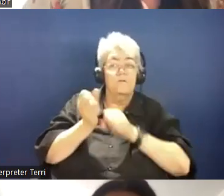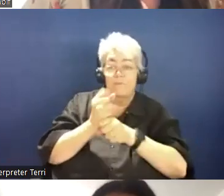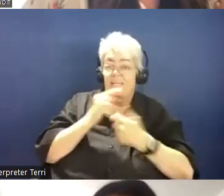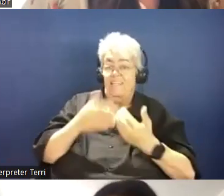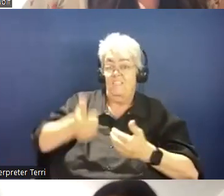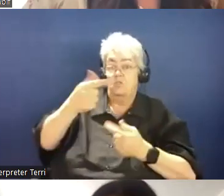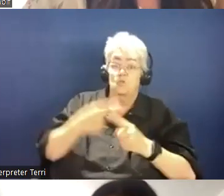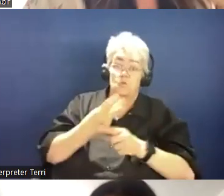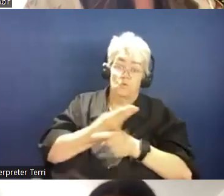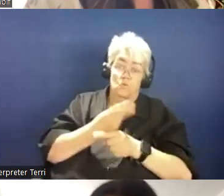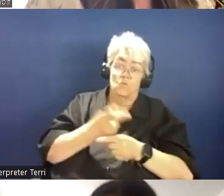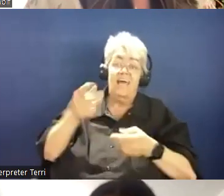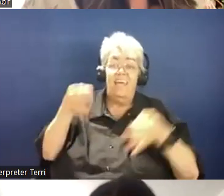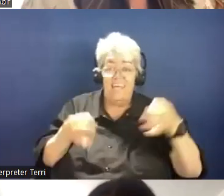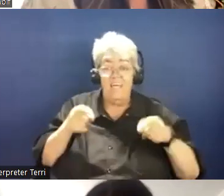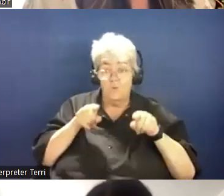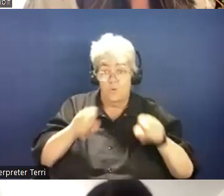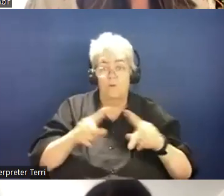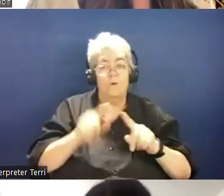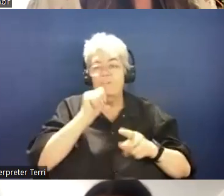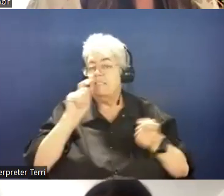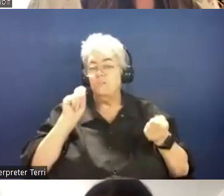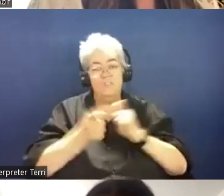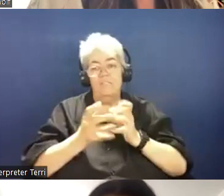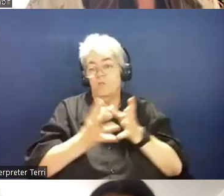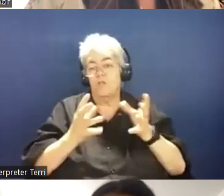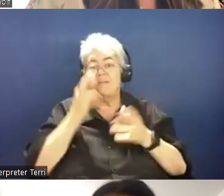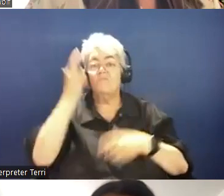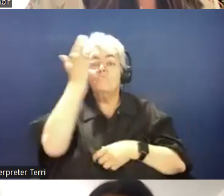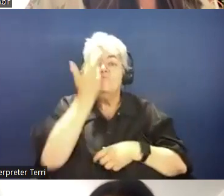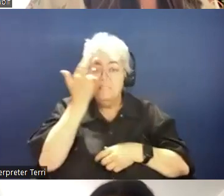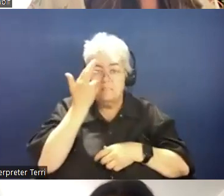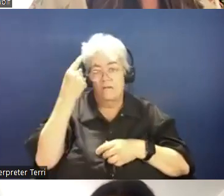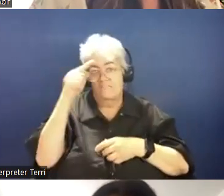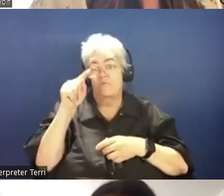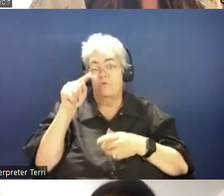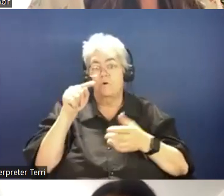in the courtroom, but without changing a lot of the premise for those who work in the courtroom.